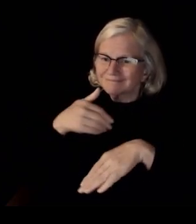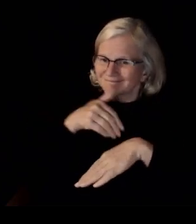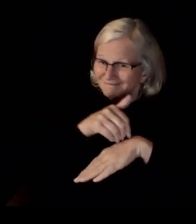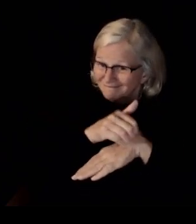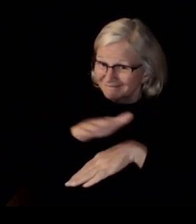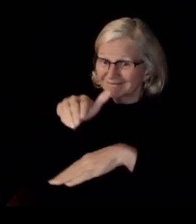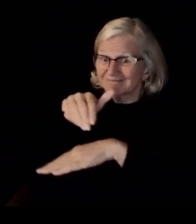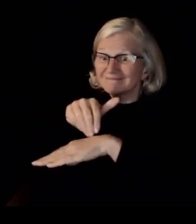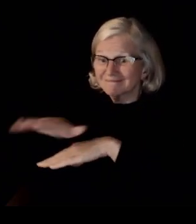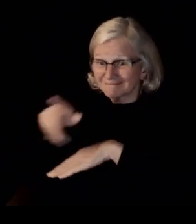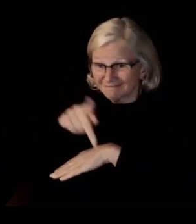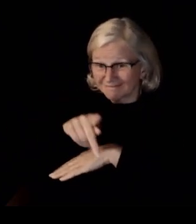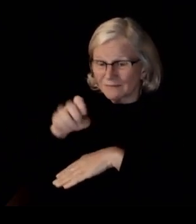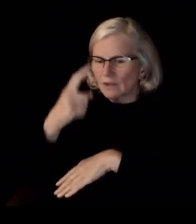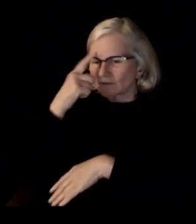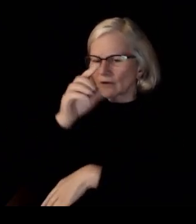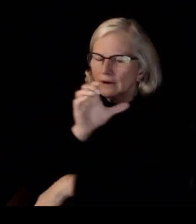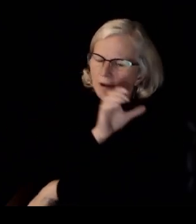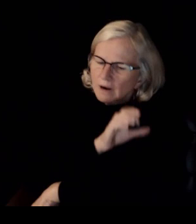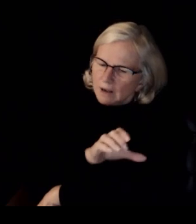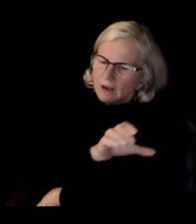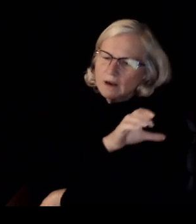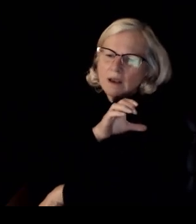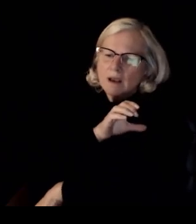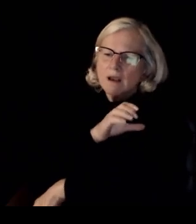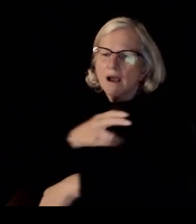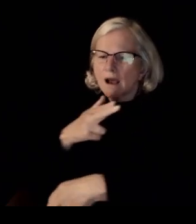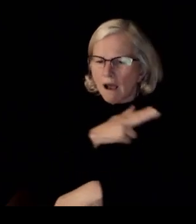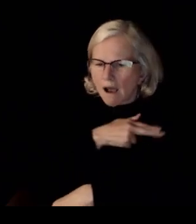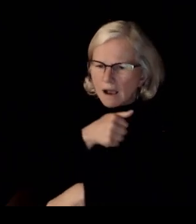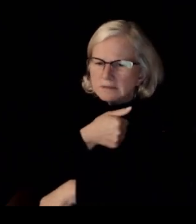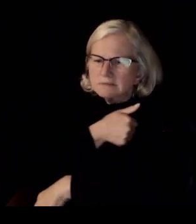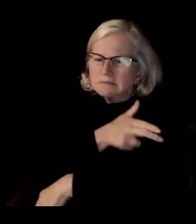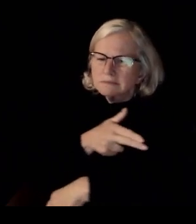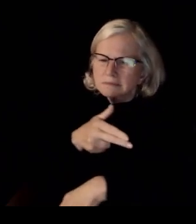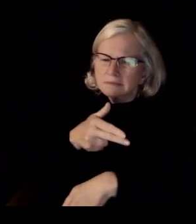and at-risk populations with source control such as cloth masks, infrared thermometers,